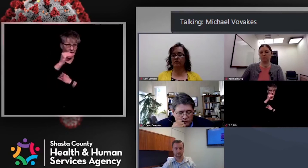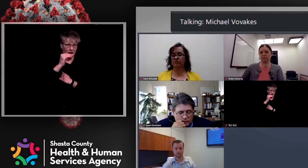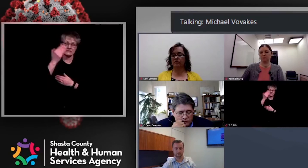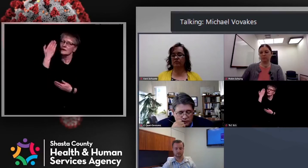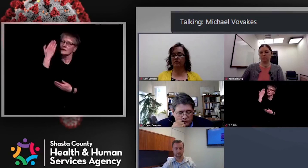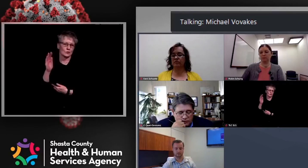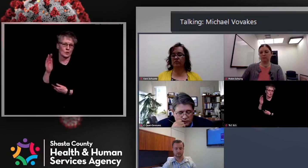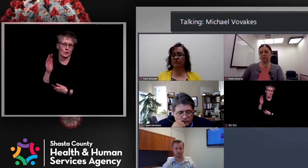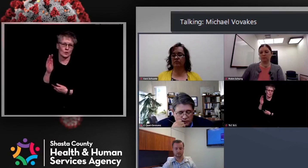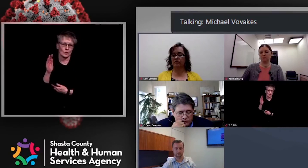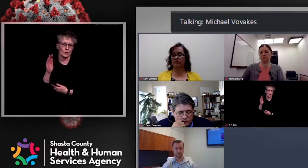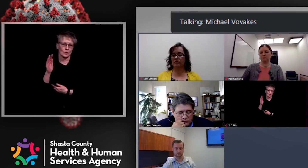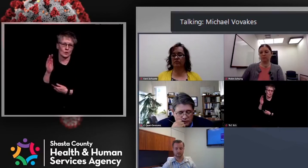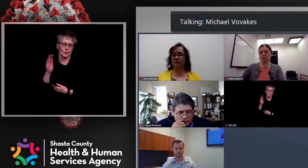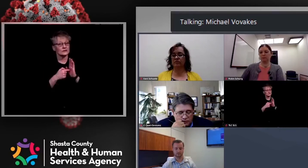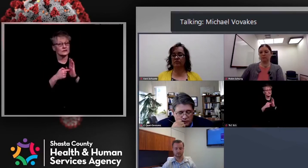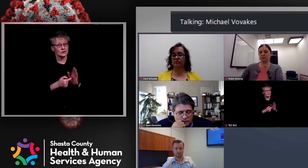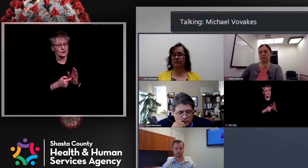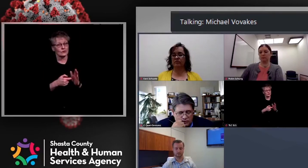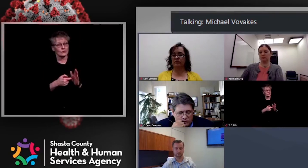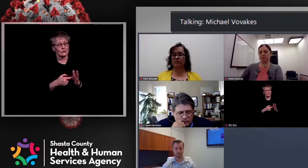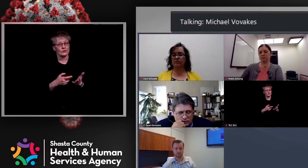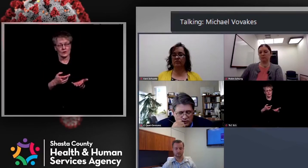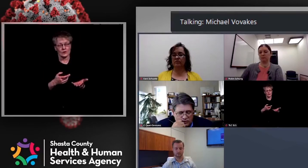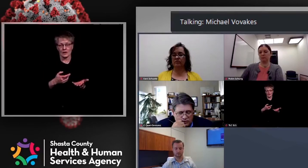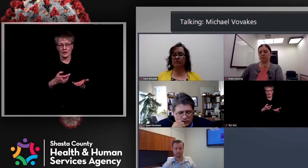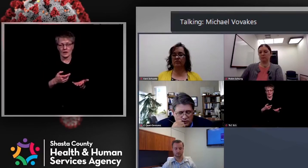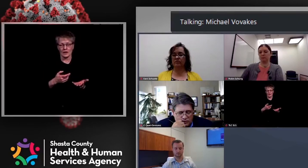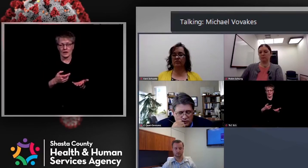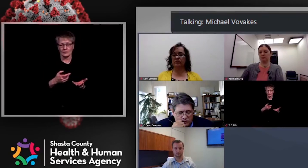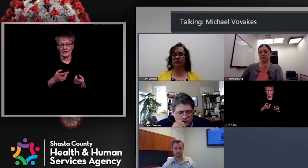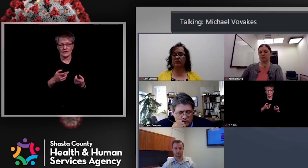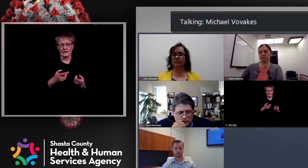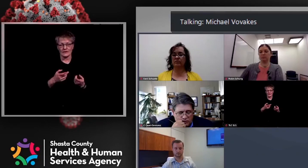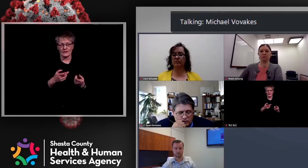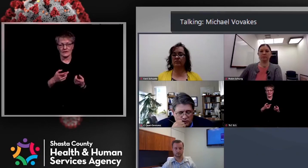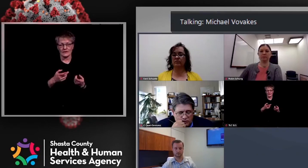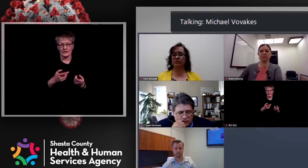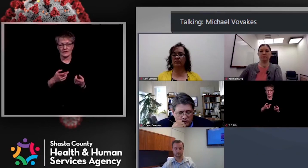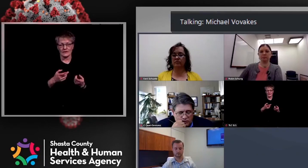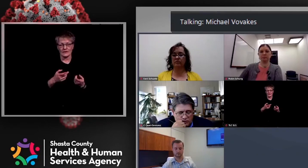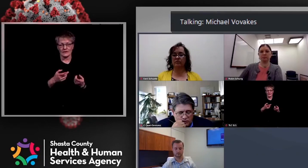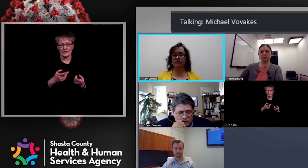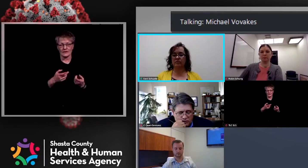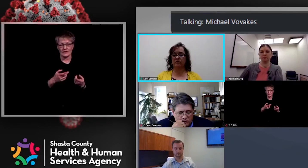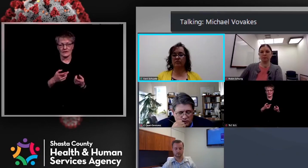why it can be recommended, the Pfizer vaccine for 16 and up.